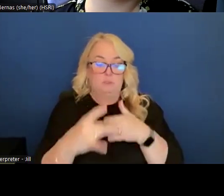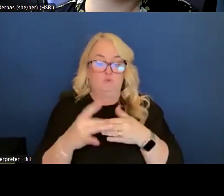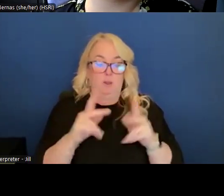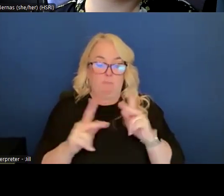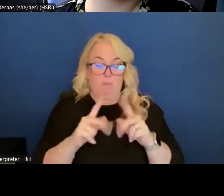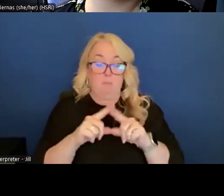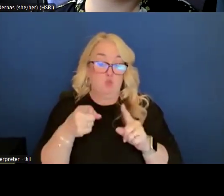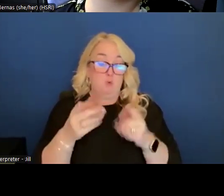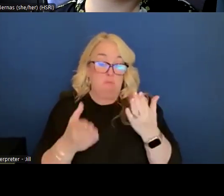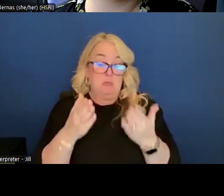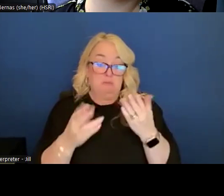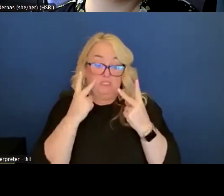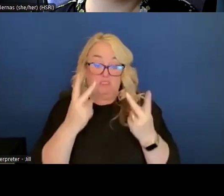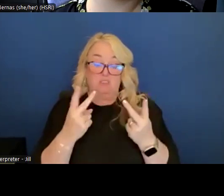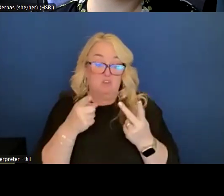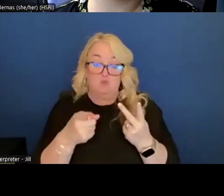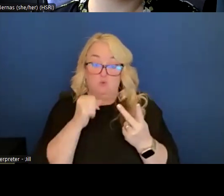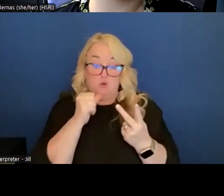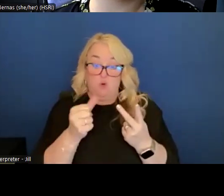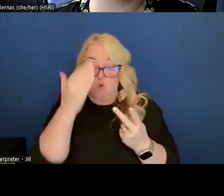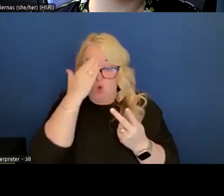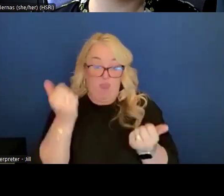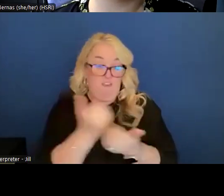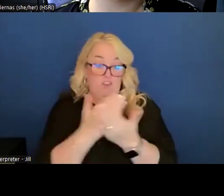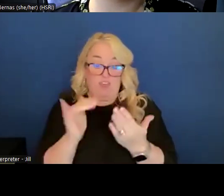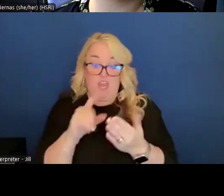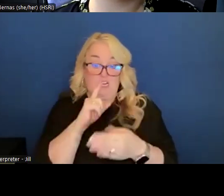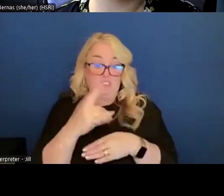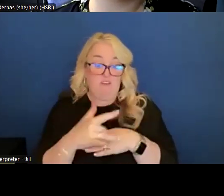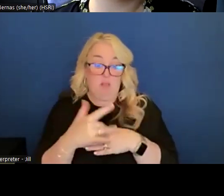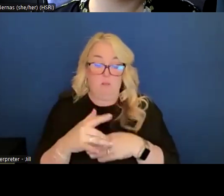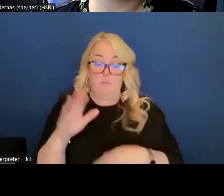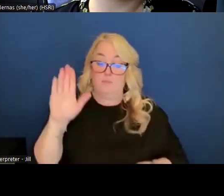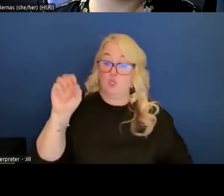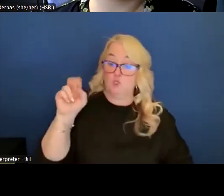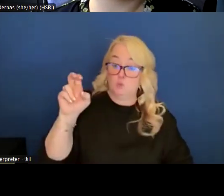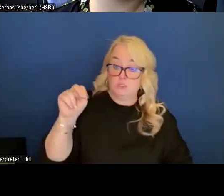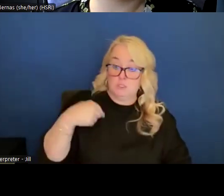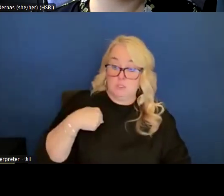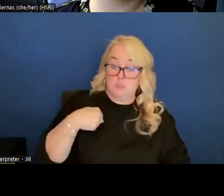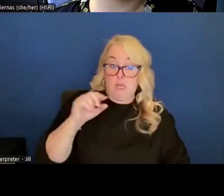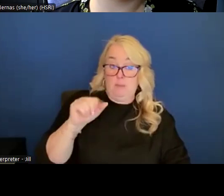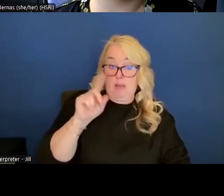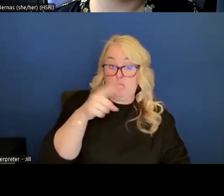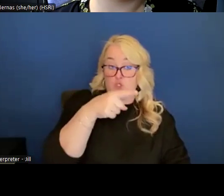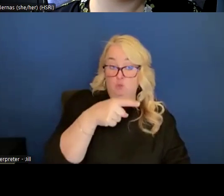that's available under a waiver. Susan Koller: Elizabeth, this is Susan. Can I ask you a follow-up